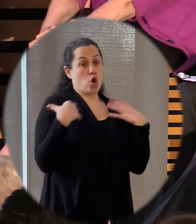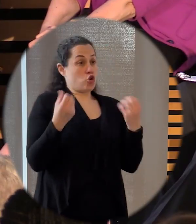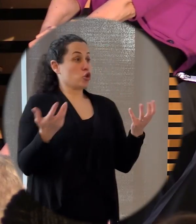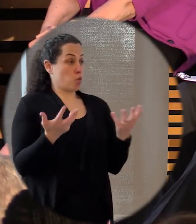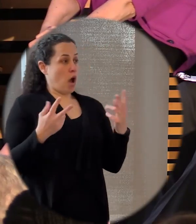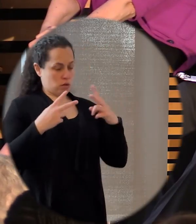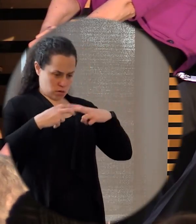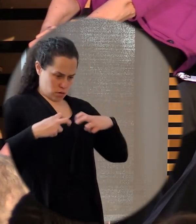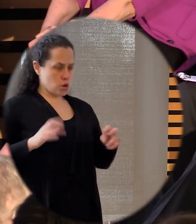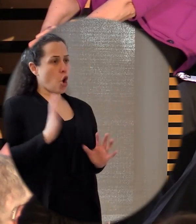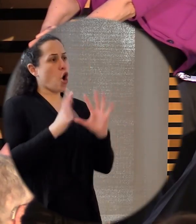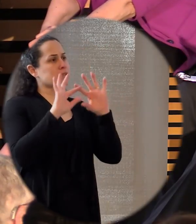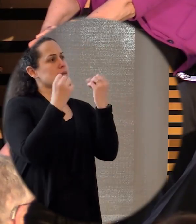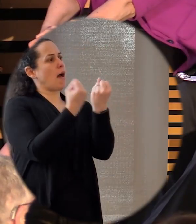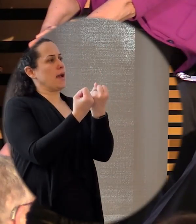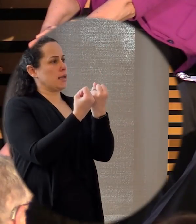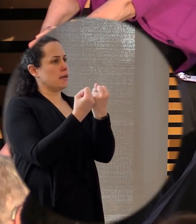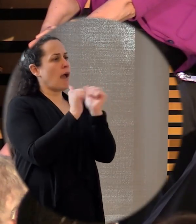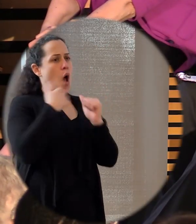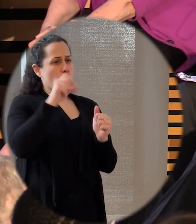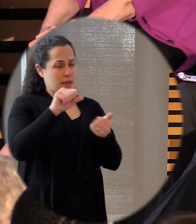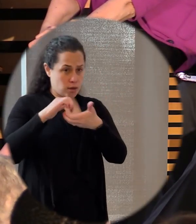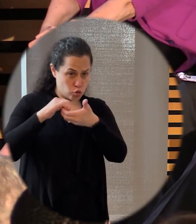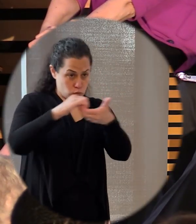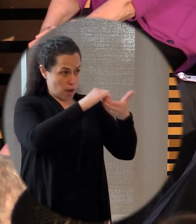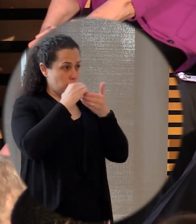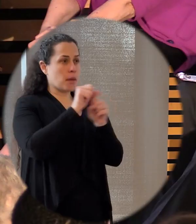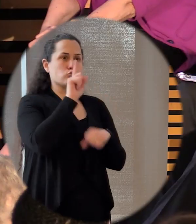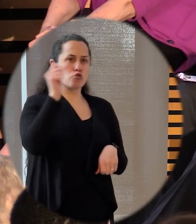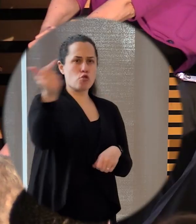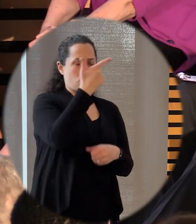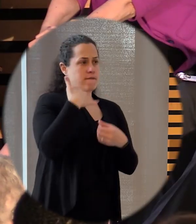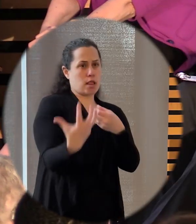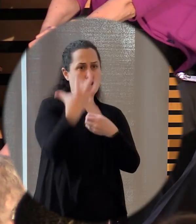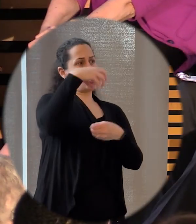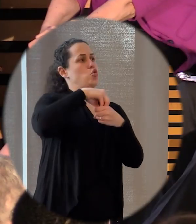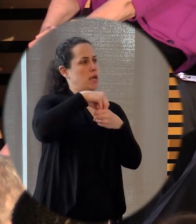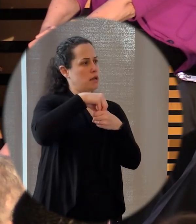as a society and say how do we actually unite to make people feel included to the best of who they